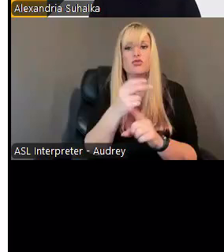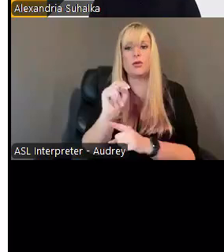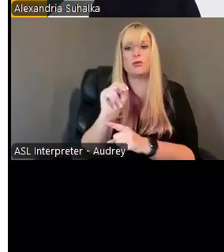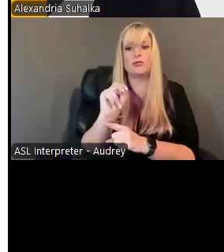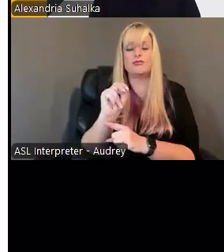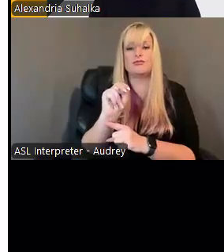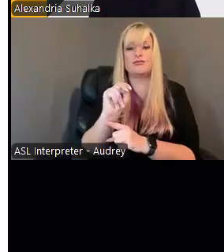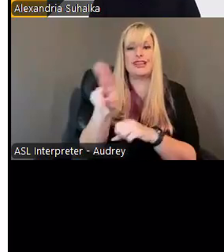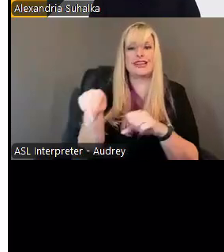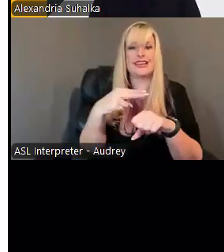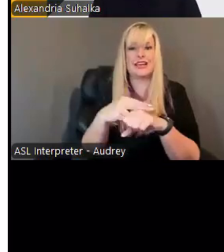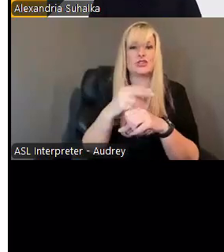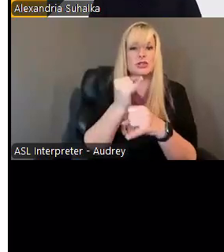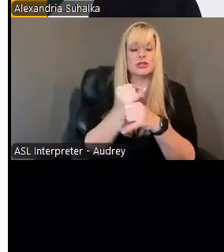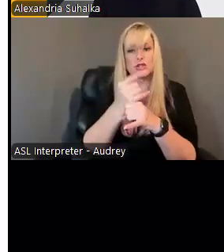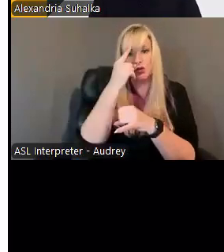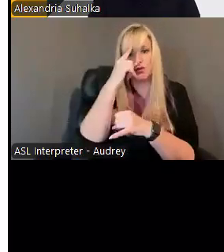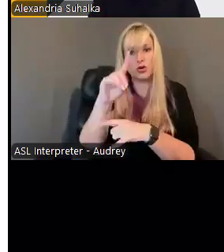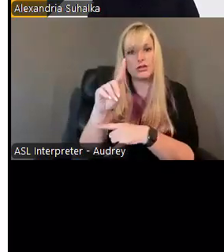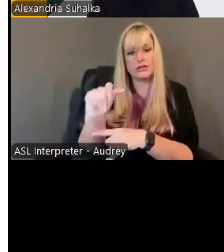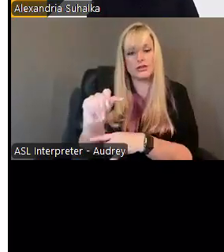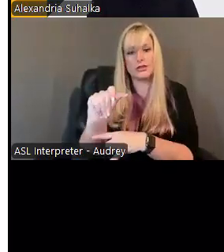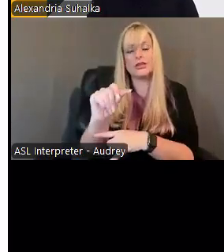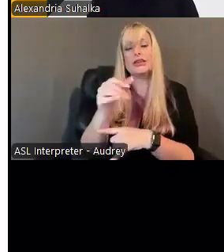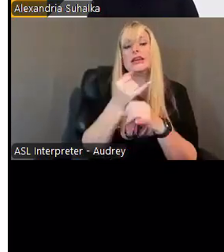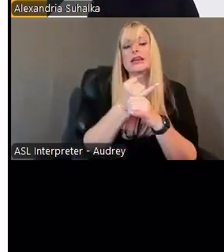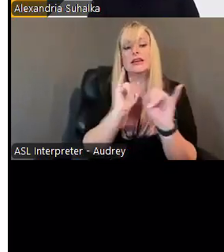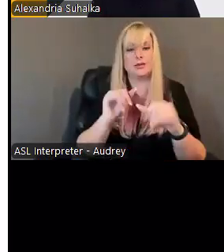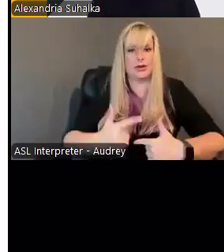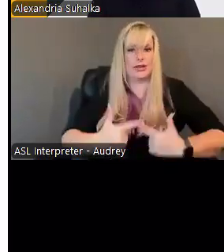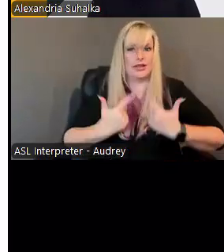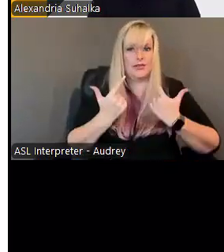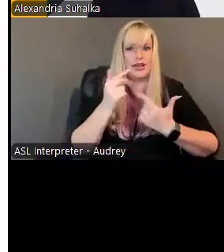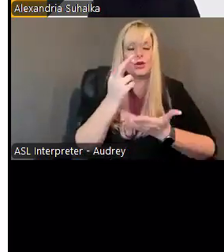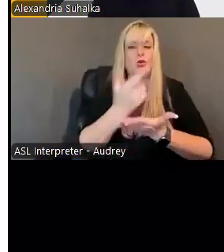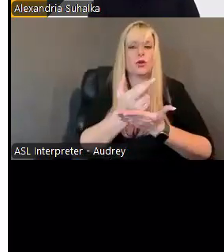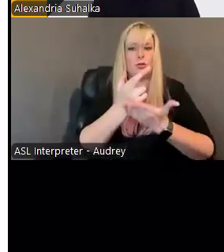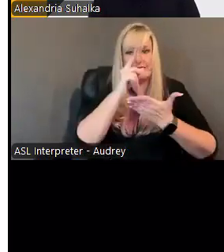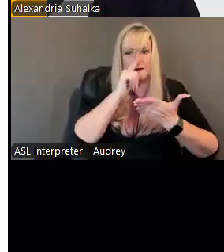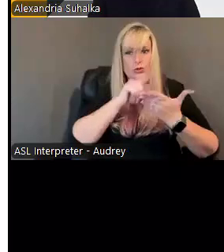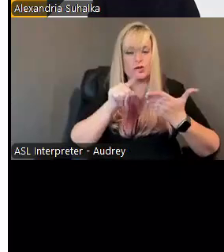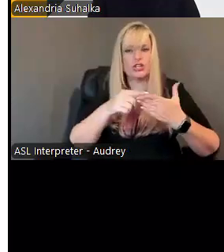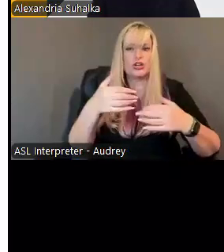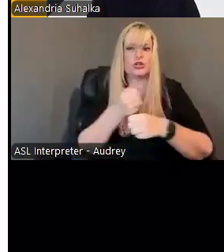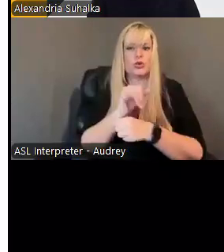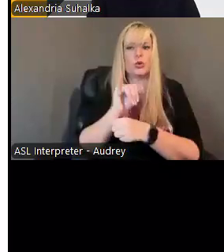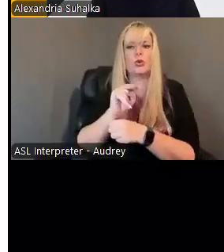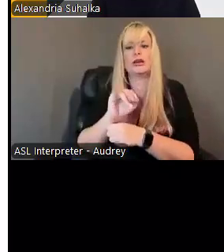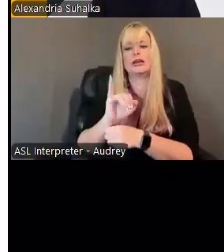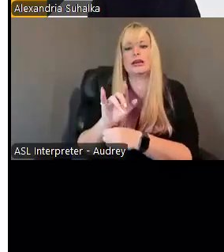Institute on Disability and Independent Living and Rehabilitation Research. And the contents of this